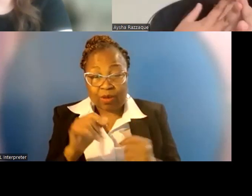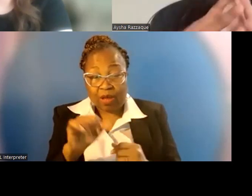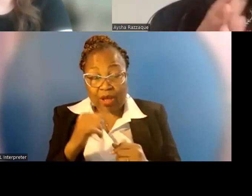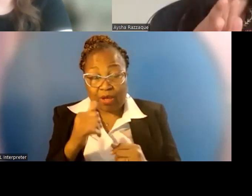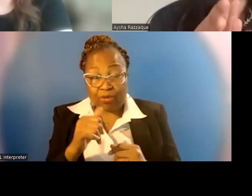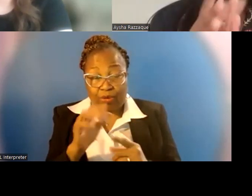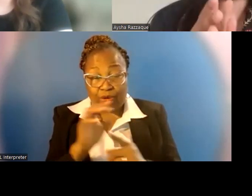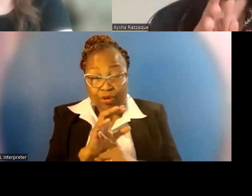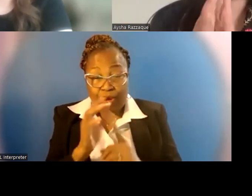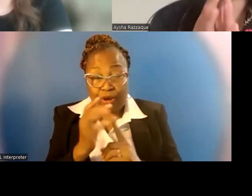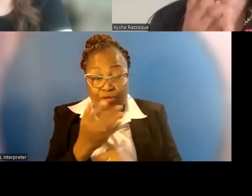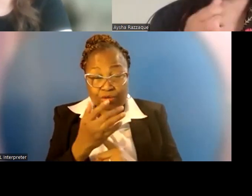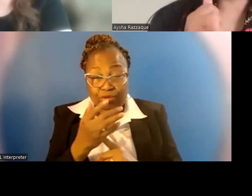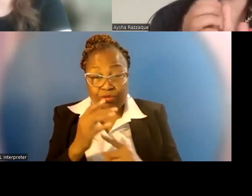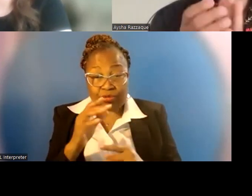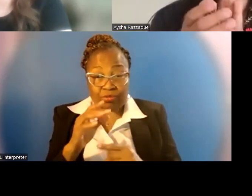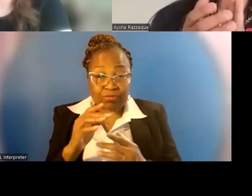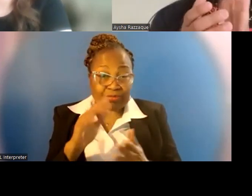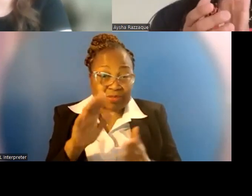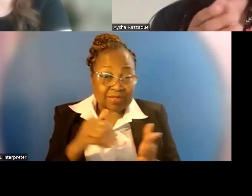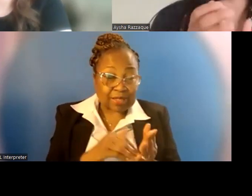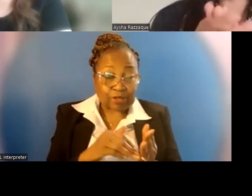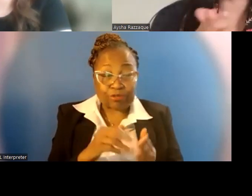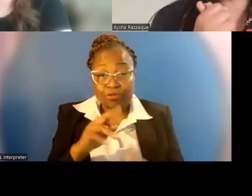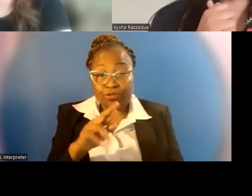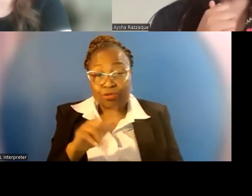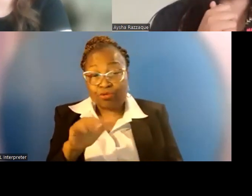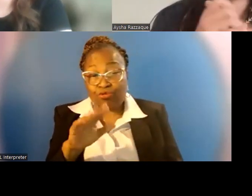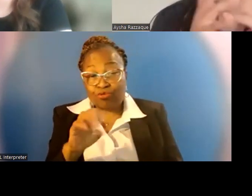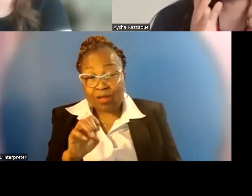other races, religions, gender, sexuality.